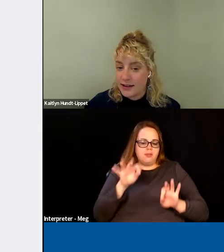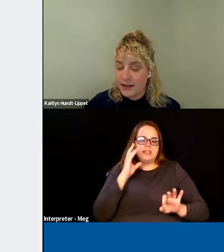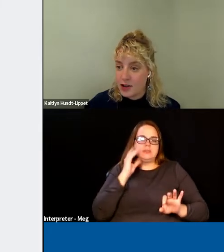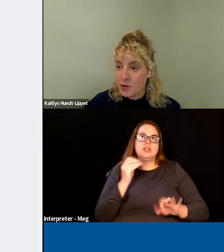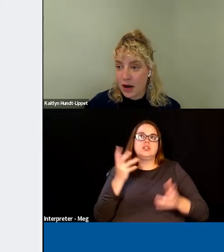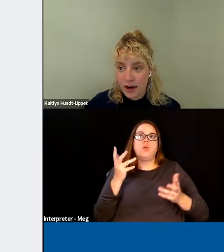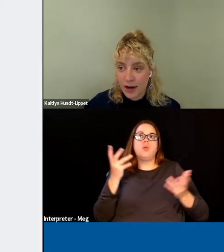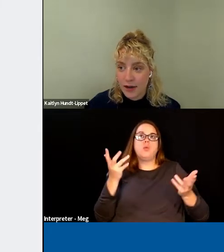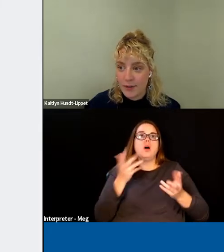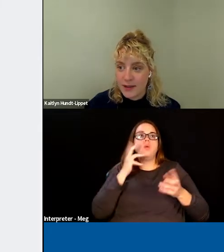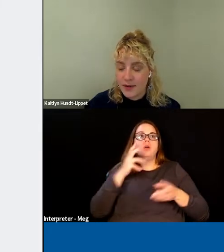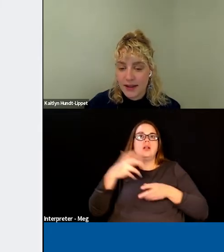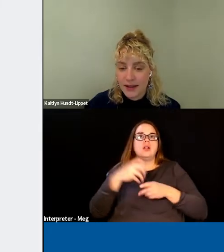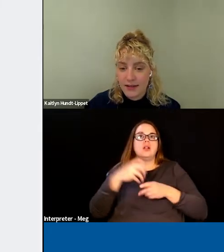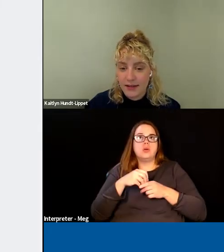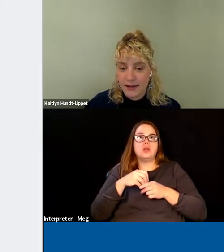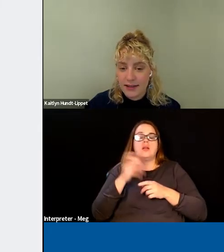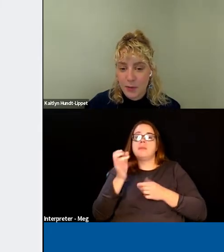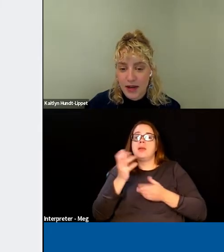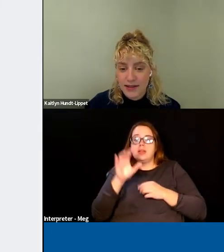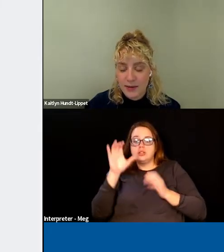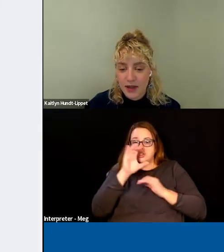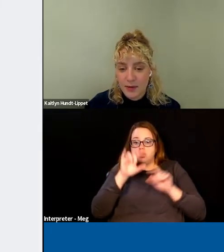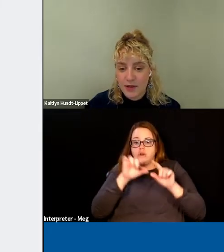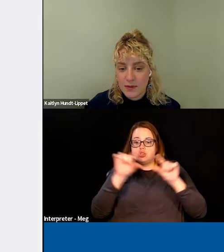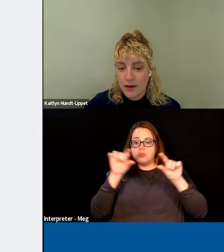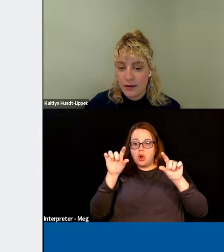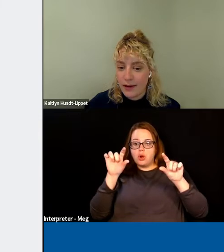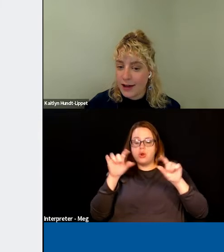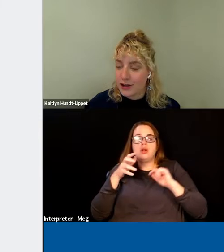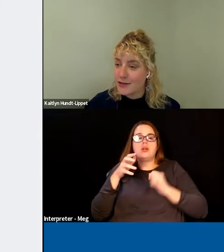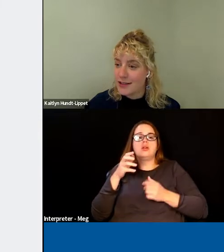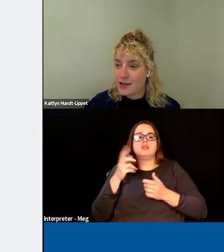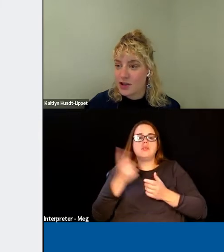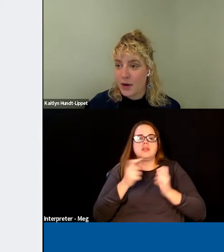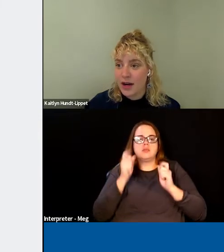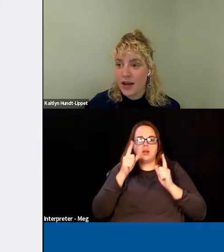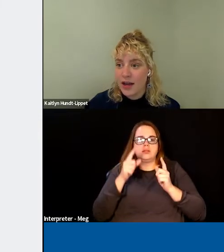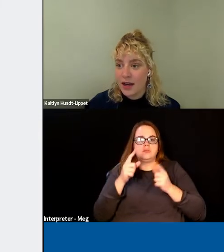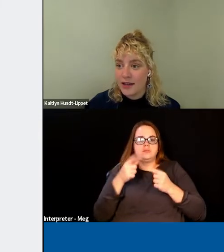i.e. a search bar. Something that is surprising sometimes when actually using a search bar